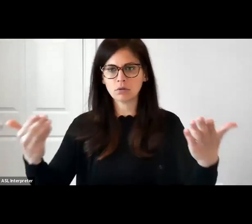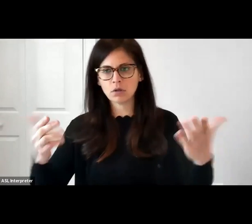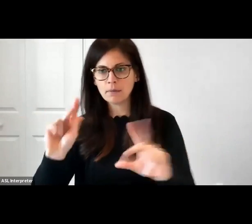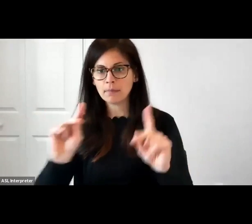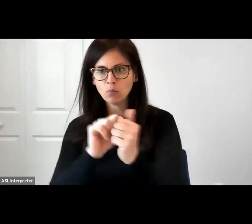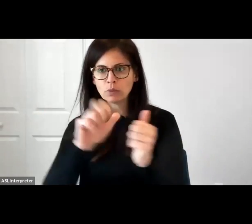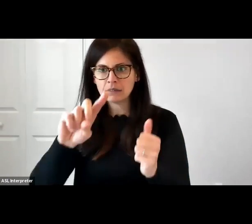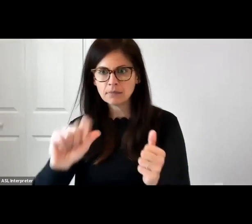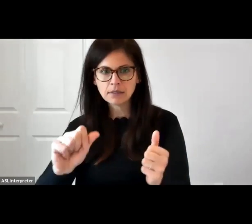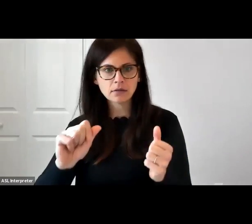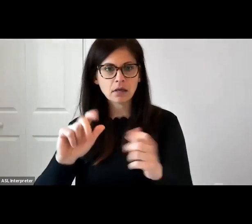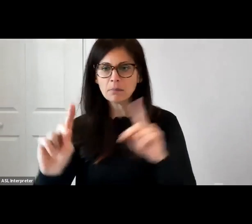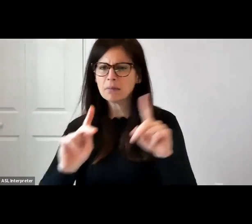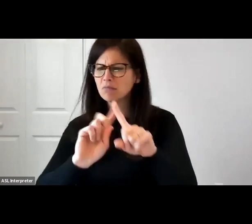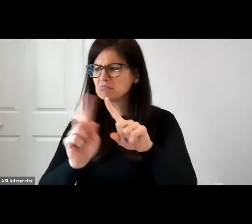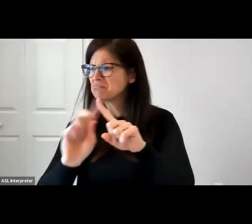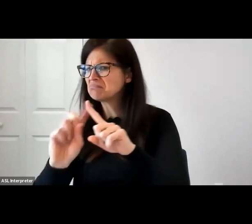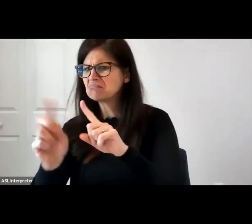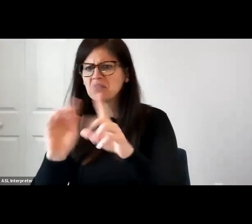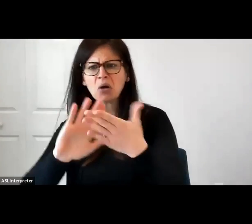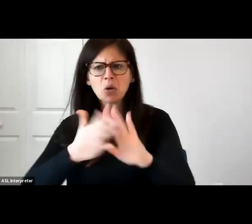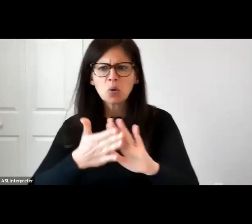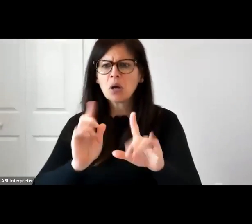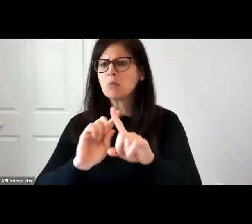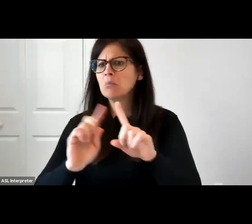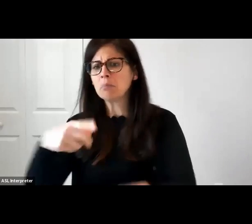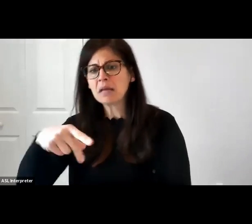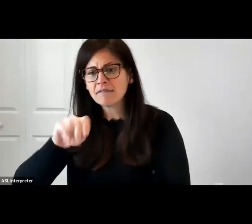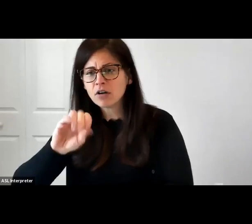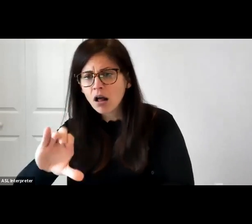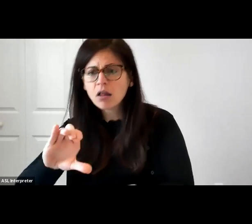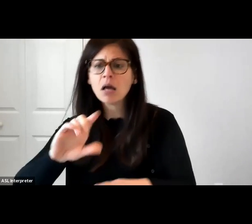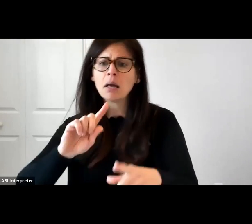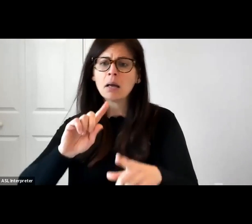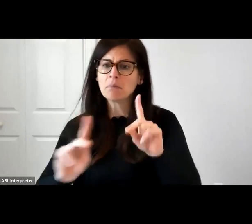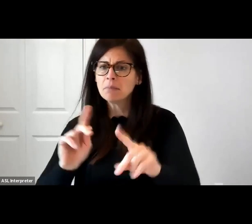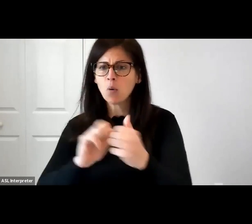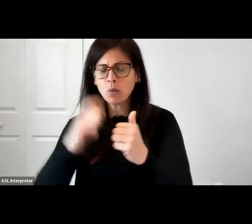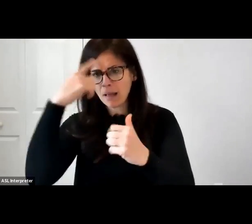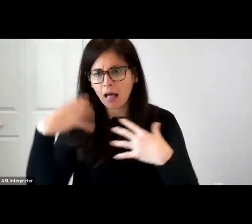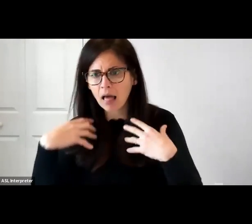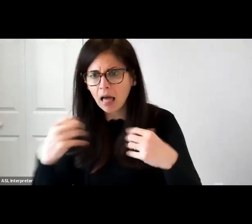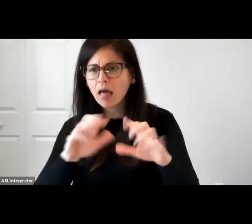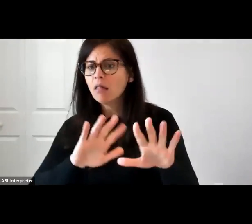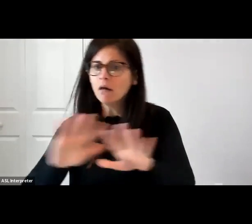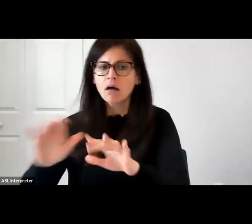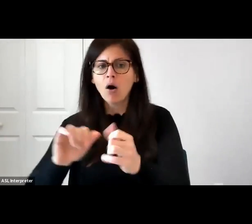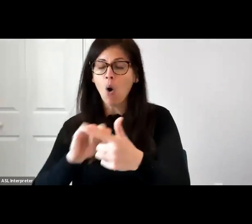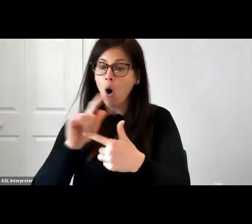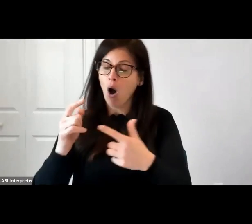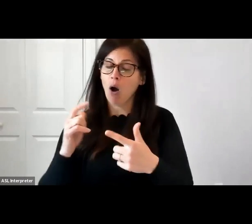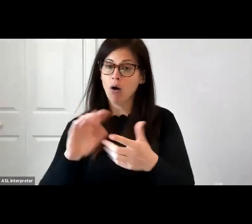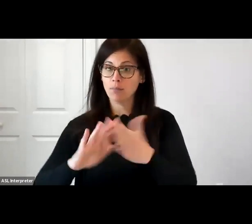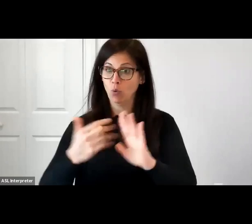you know, people from all these different communities, people of color, people with mental health things, all of these things that I represent, all these communities that I represent,